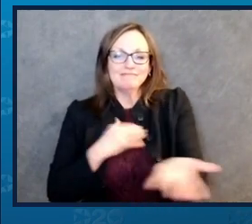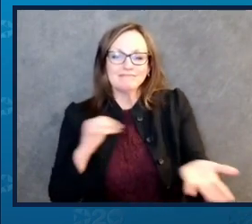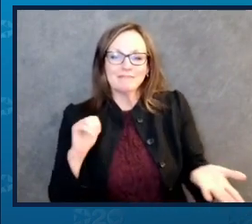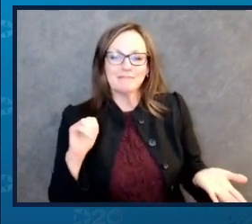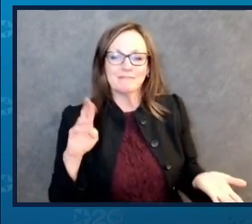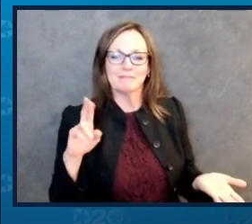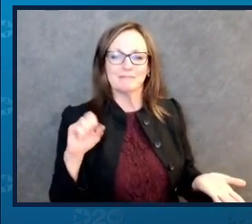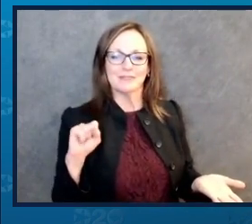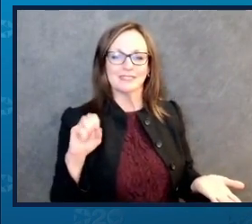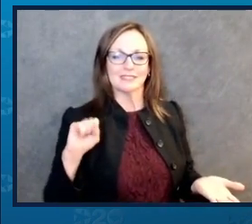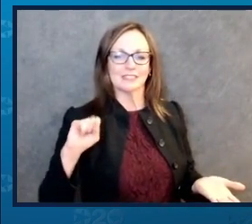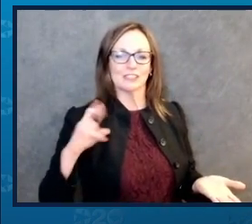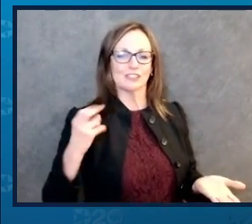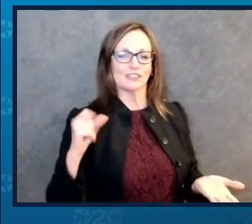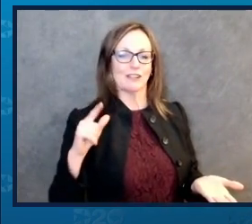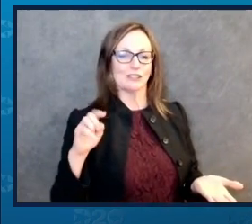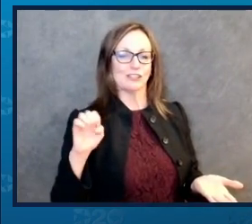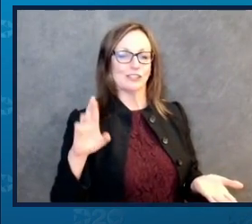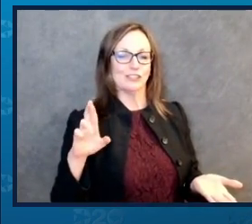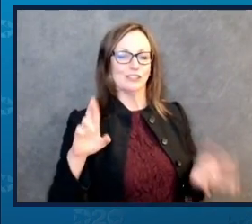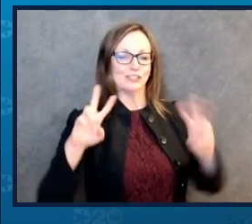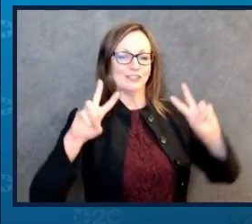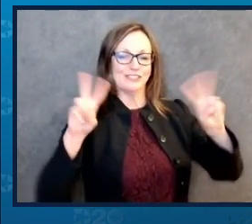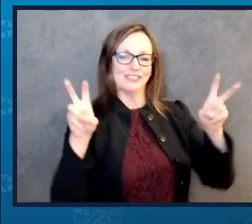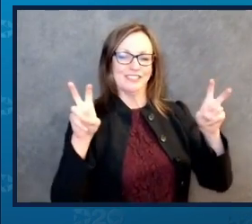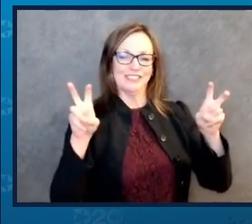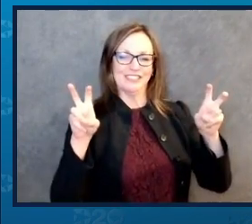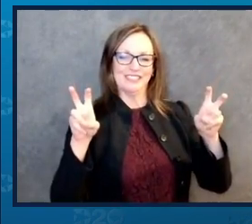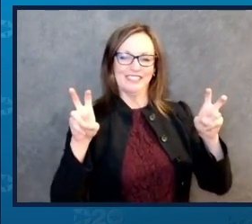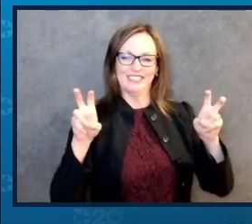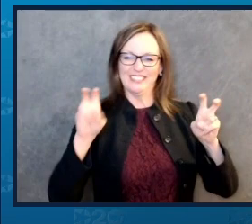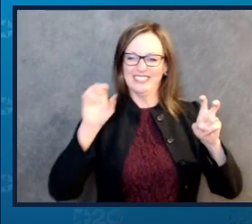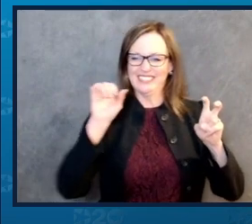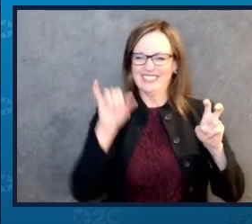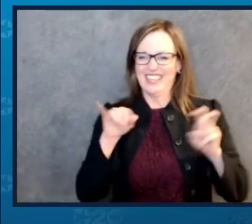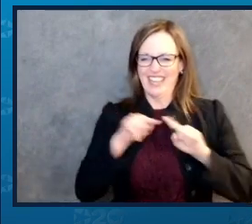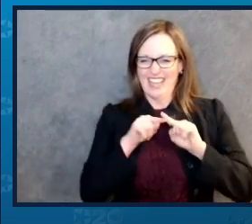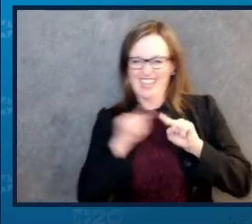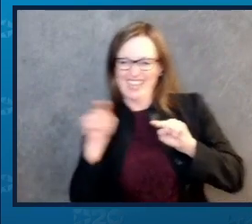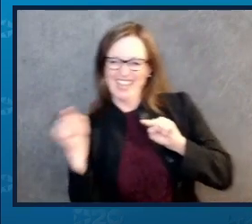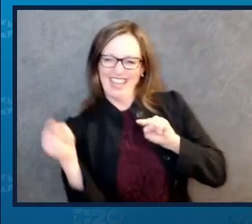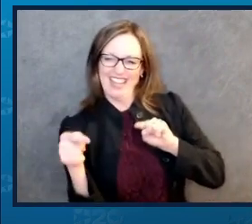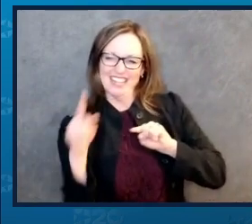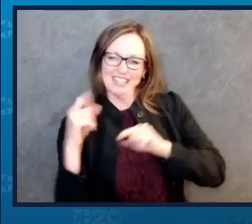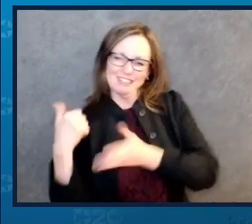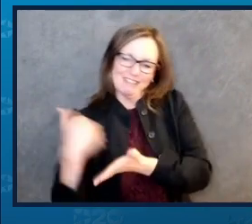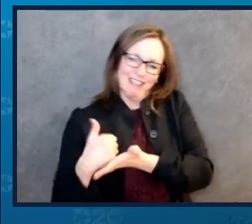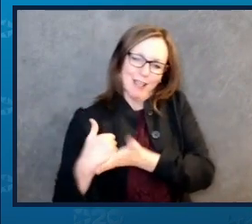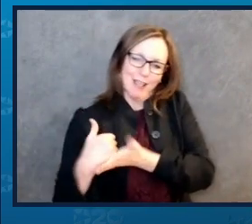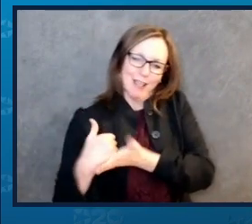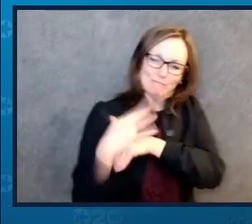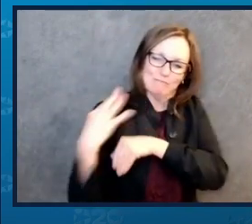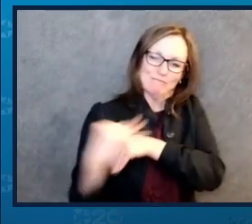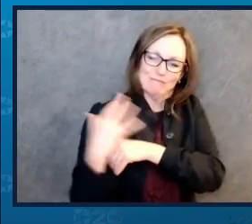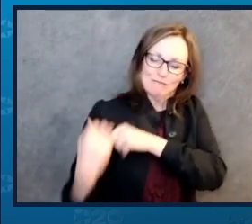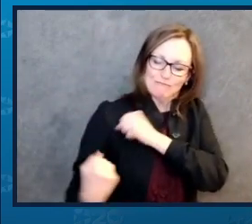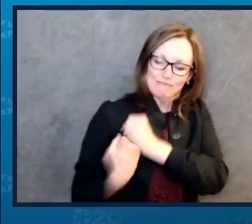DOORS DOWN AND HELPED RAISE ME.